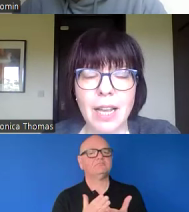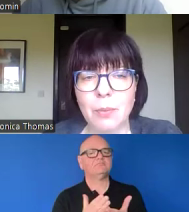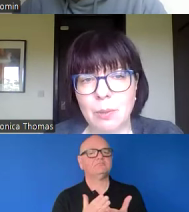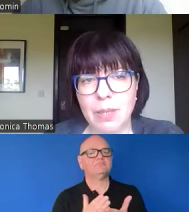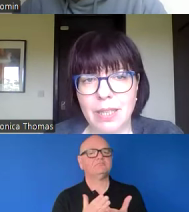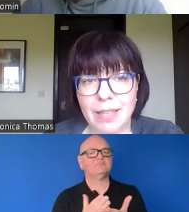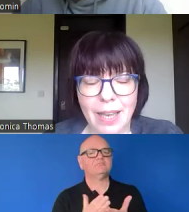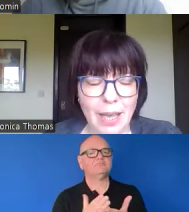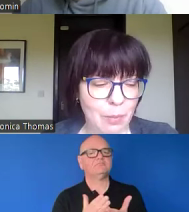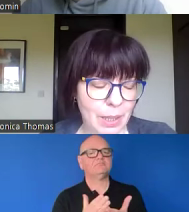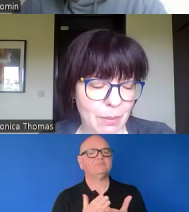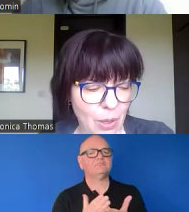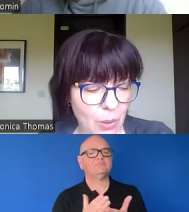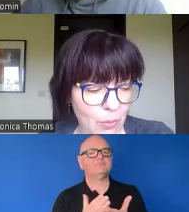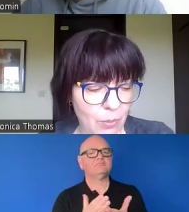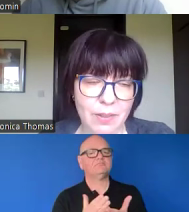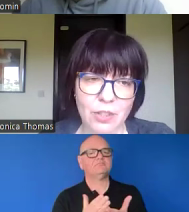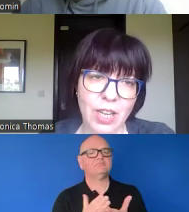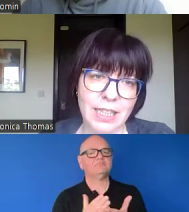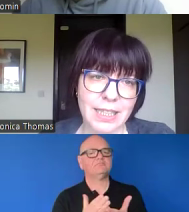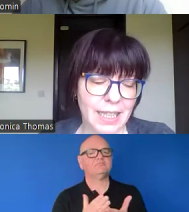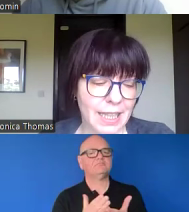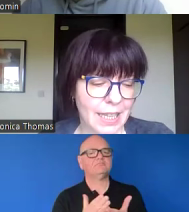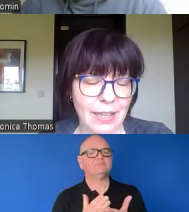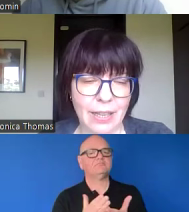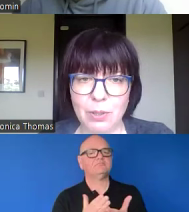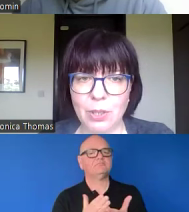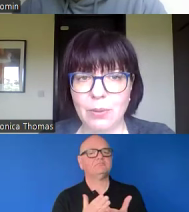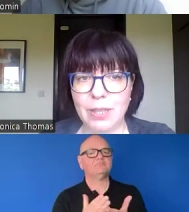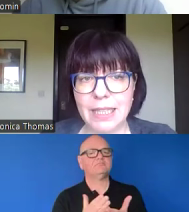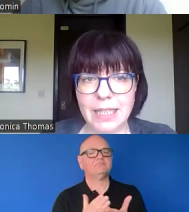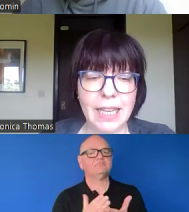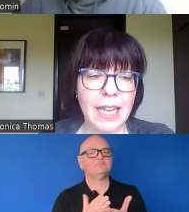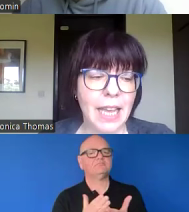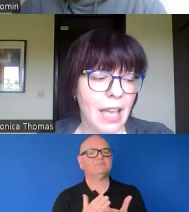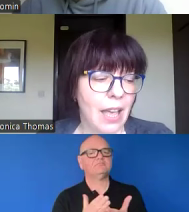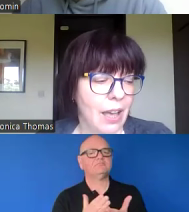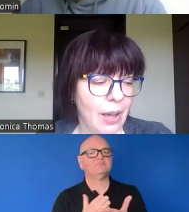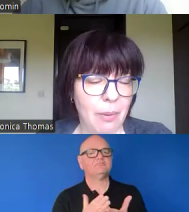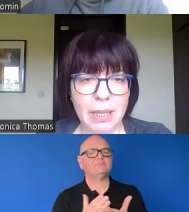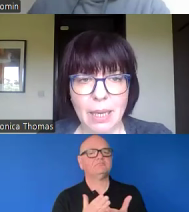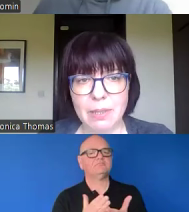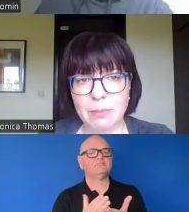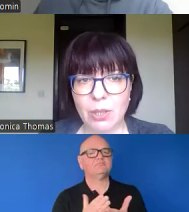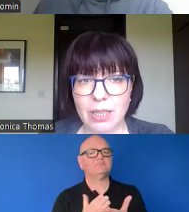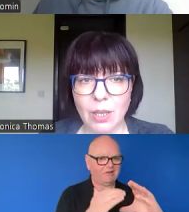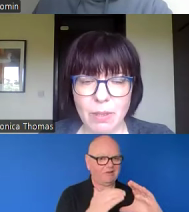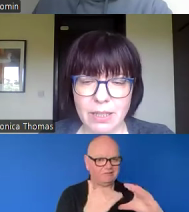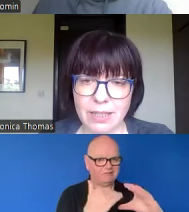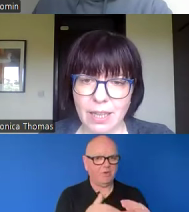I will be helping Mo with the chat and with the Q&A today. My name is Monica Thomas.